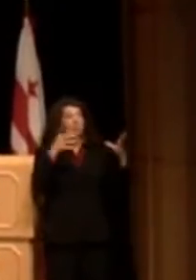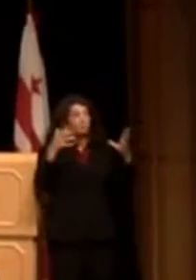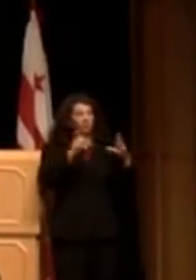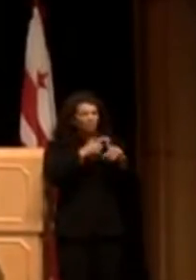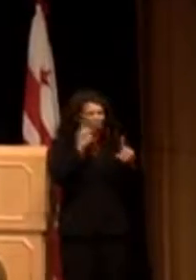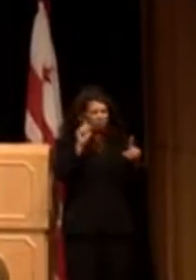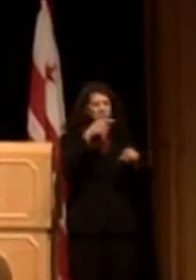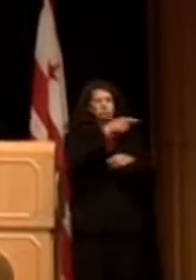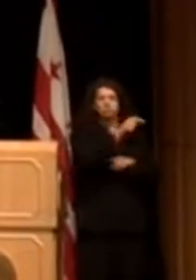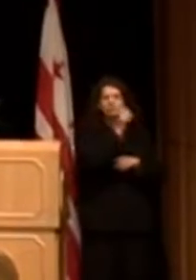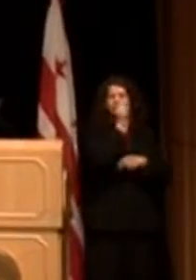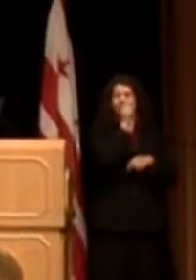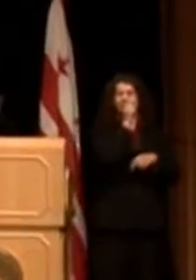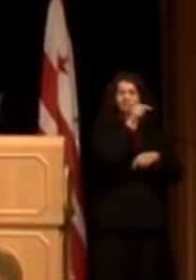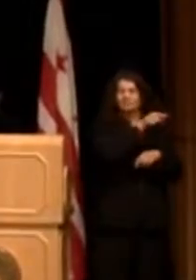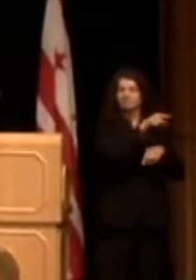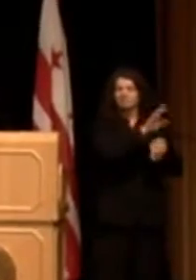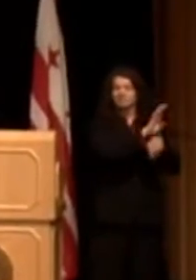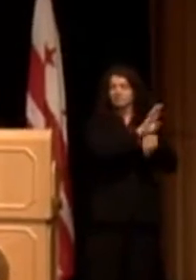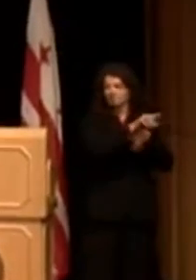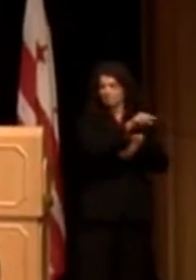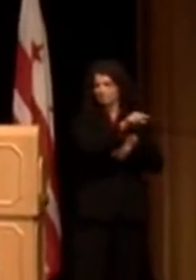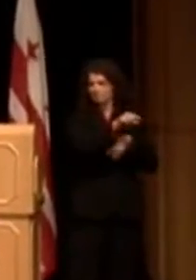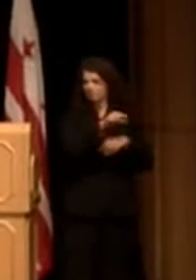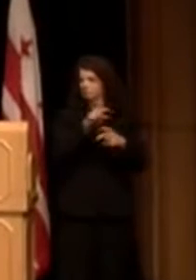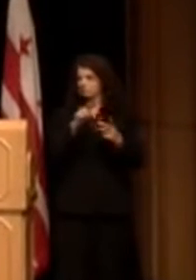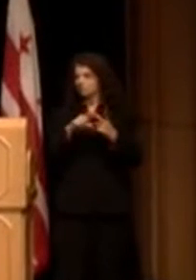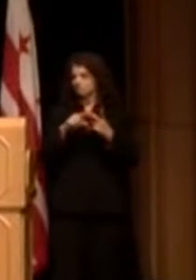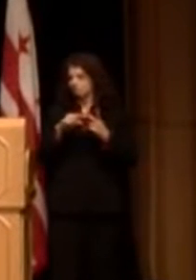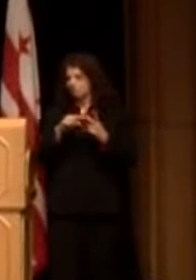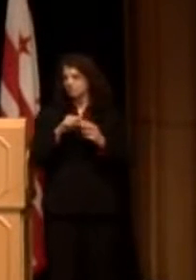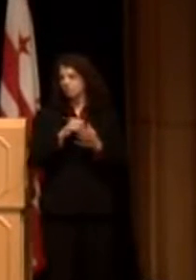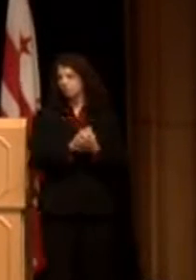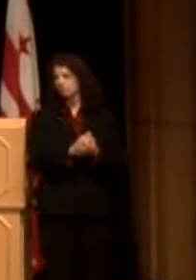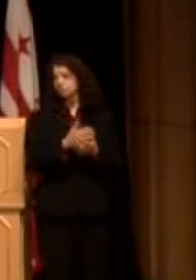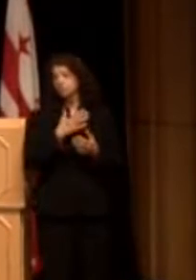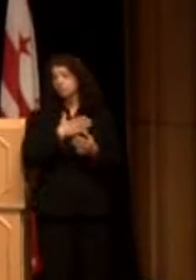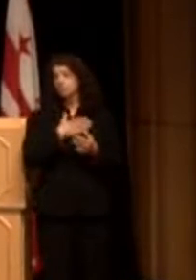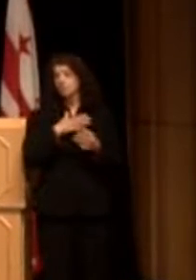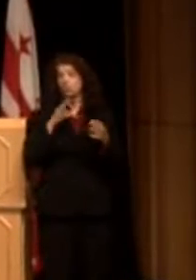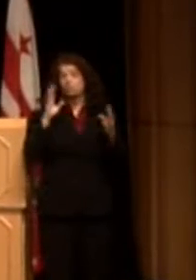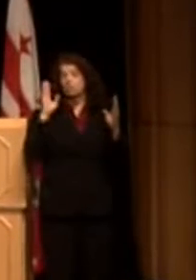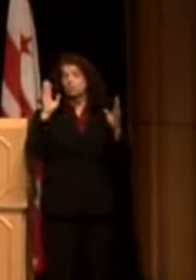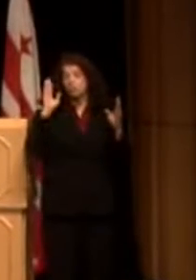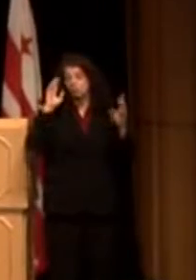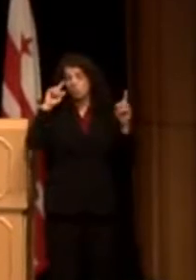PROVIDE OPPORTUNITIES AROUND THAT. AND SO ONE OF OUR GOALS IS TO GET THE PRIVATE SECTOR GDP IN